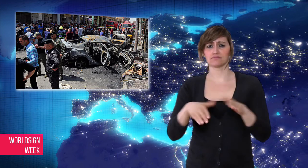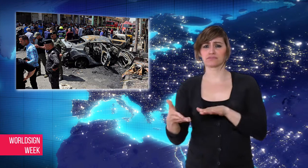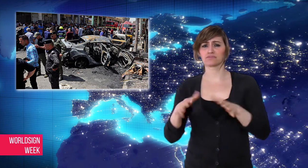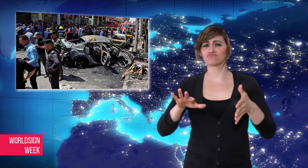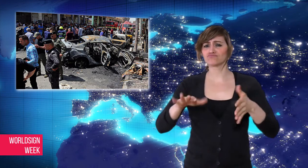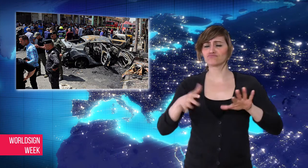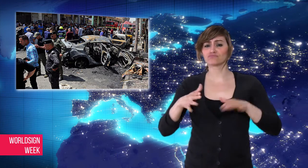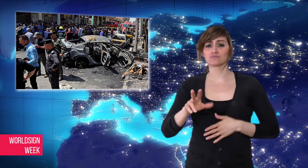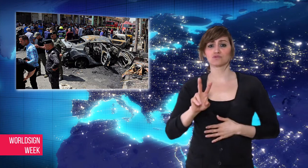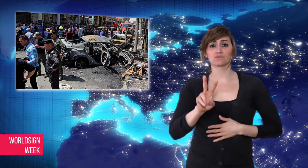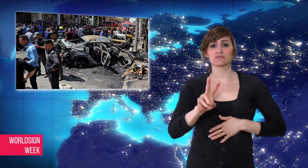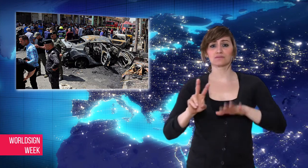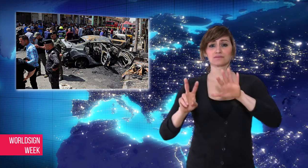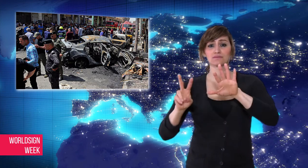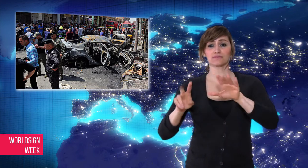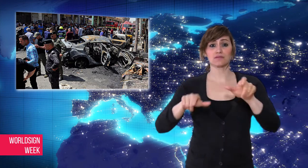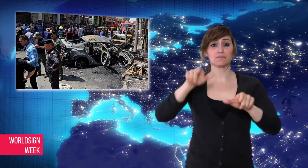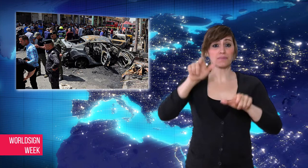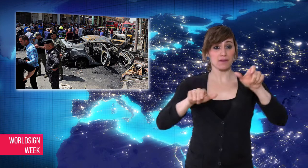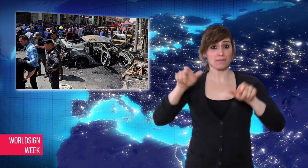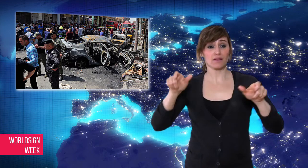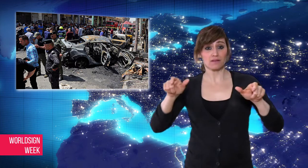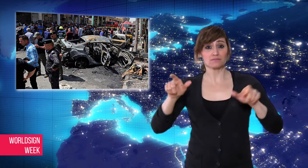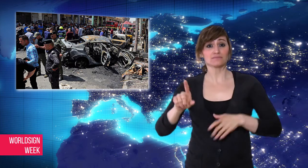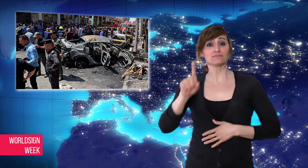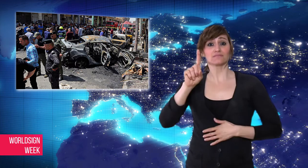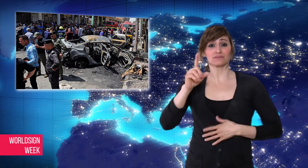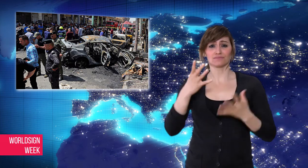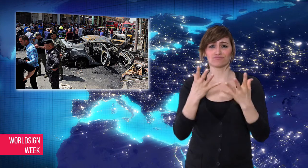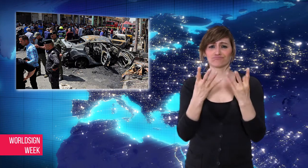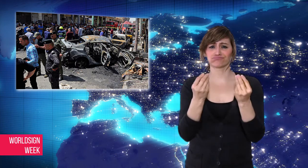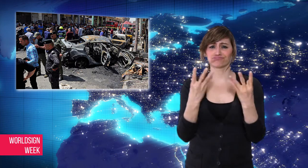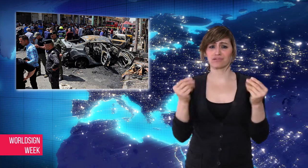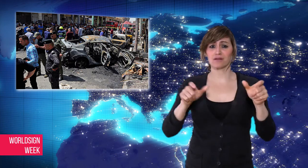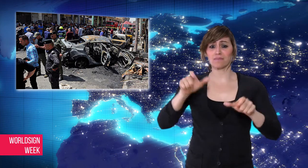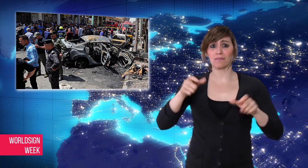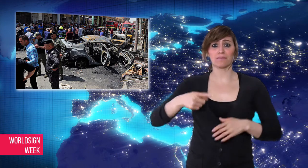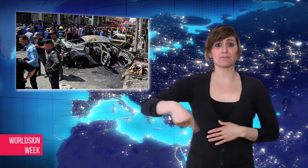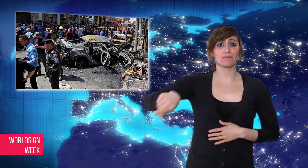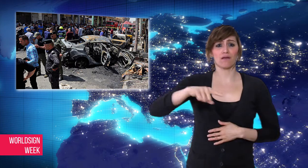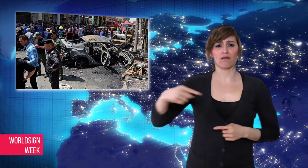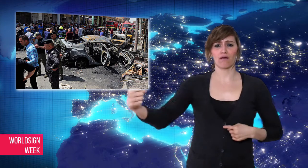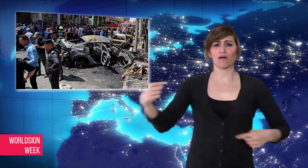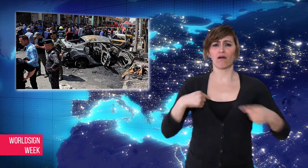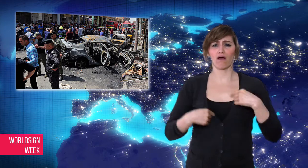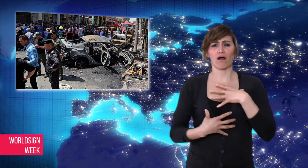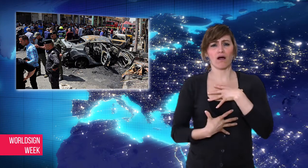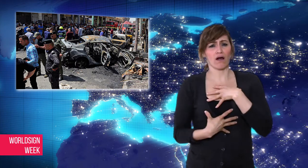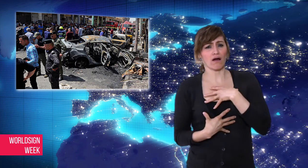and wounded many others in Baghdad,